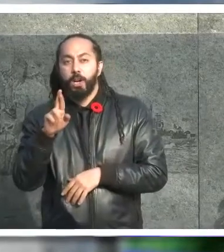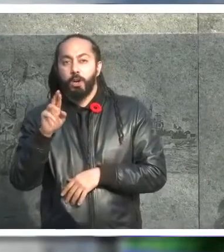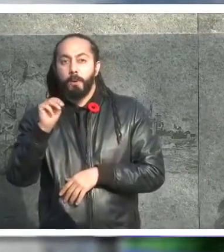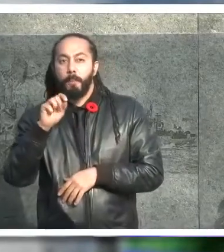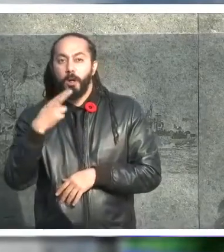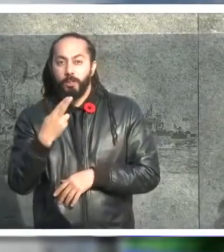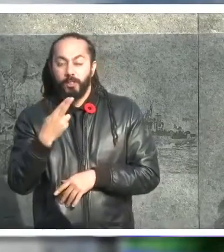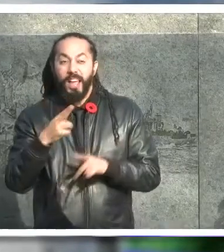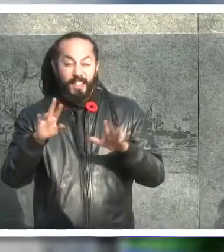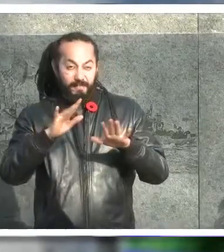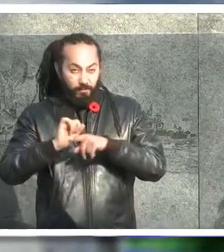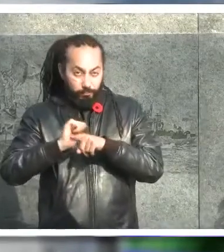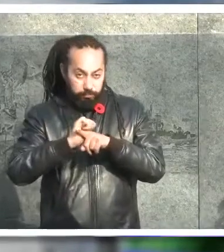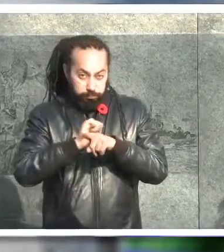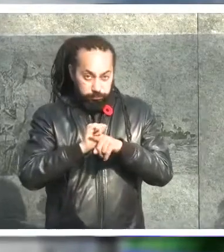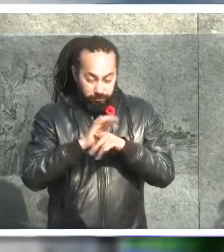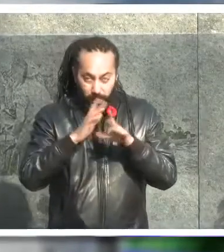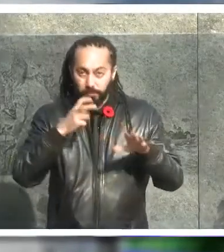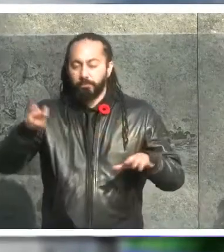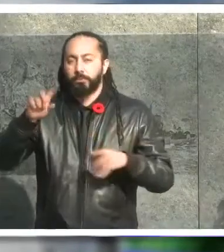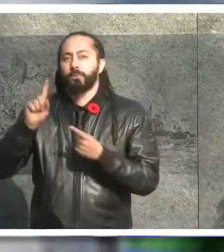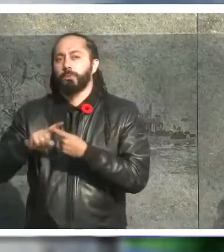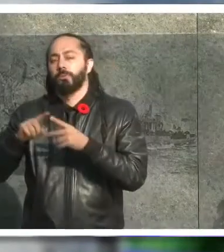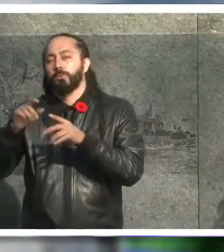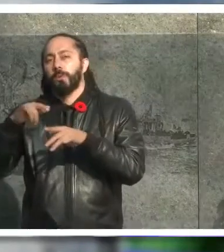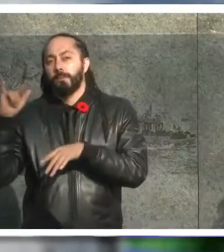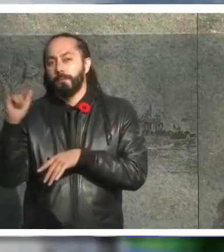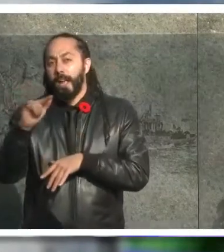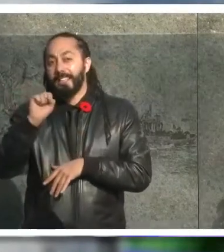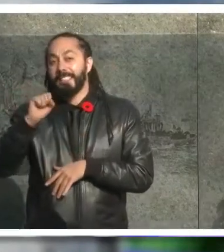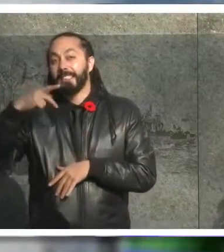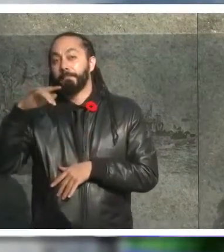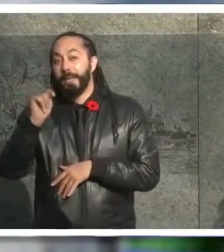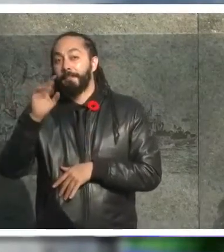on Tiger moth before flying the hurricane Spitfire